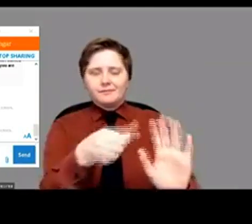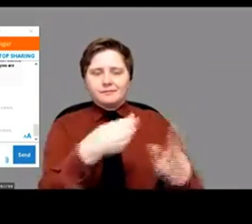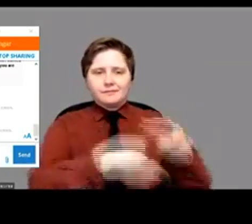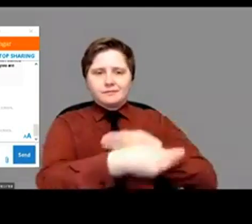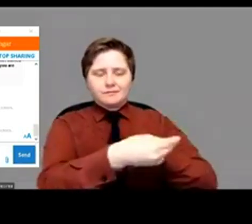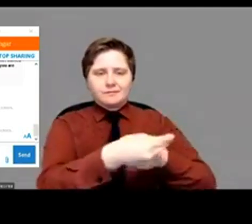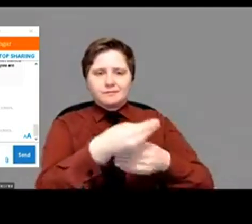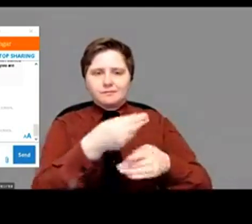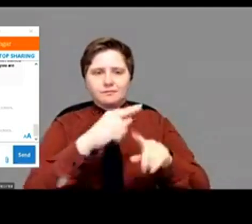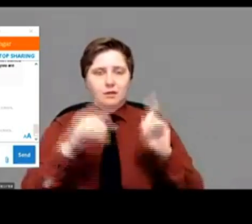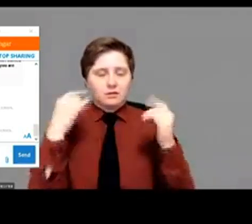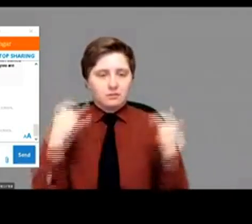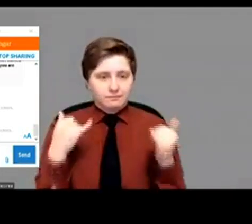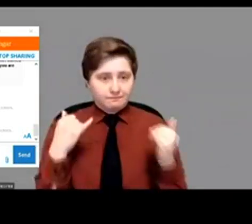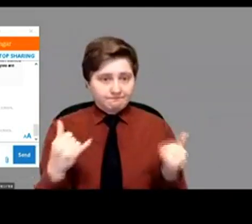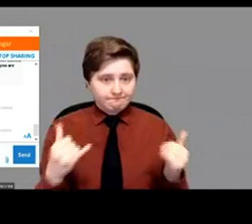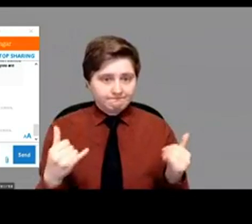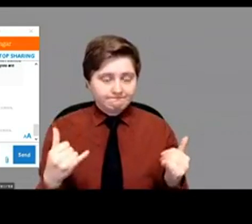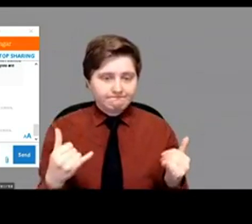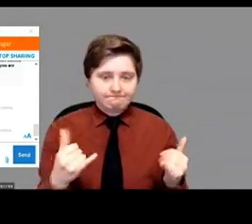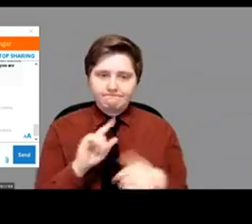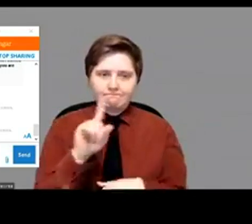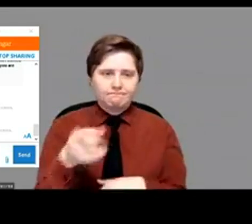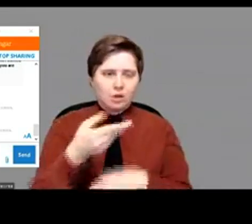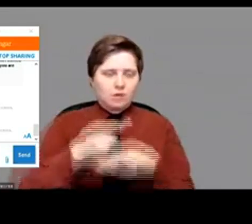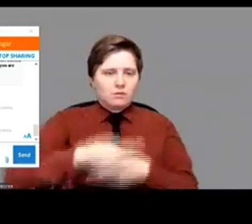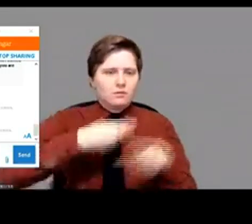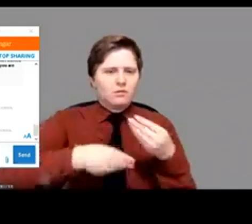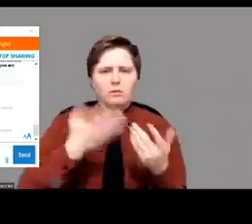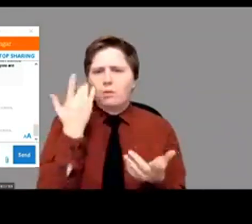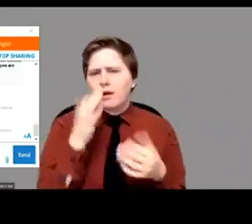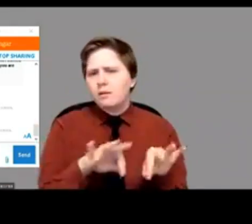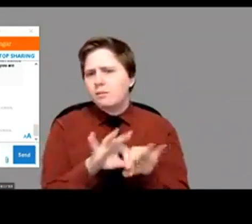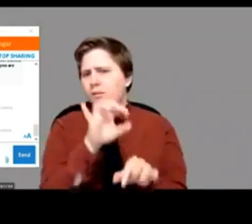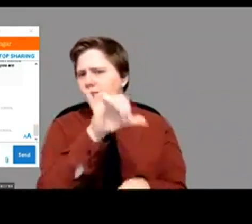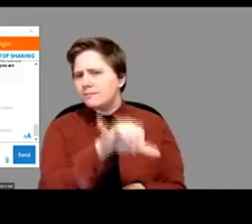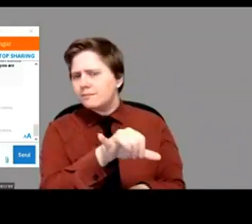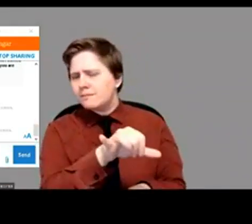can only be reimbursed when what? Why does that matter well?